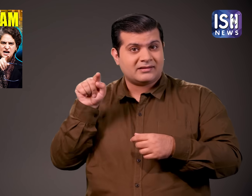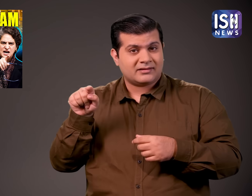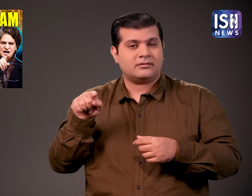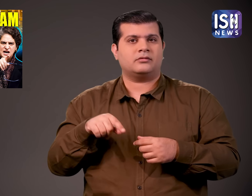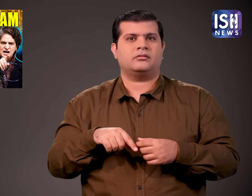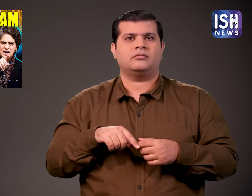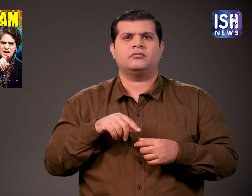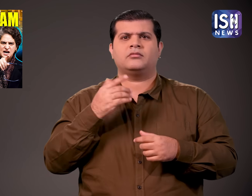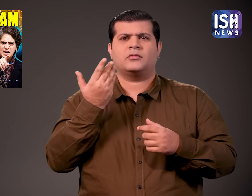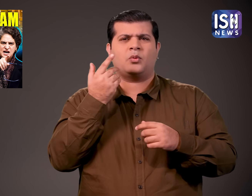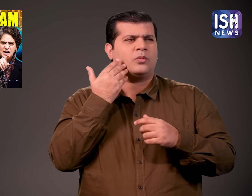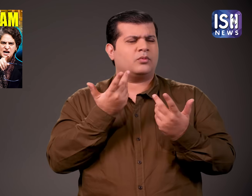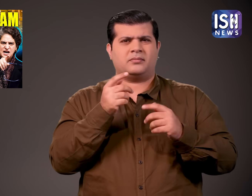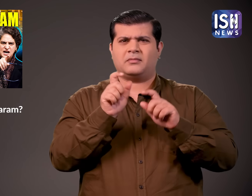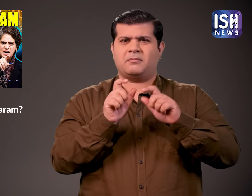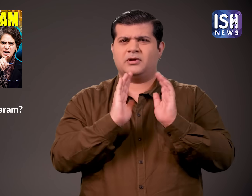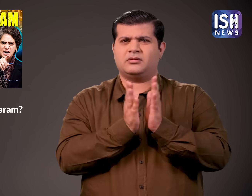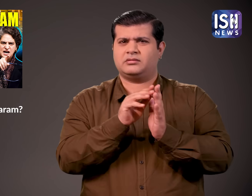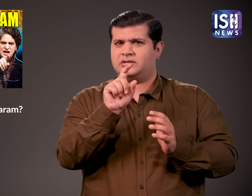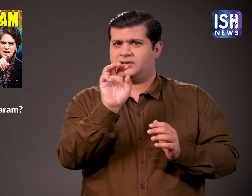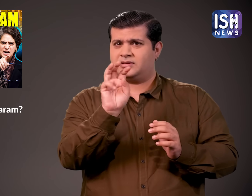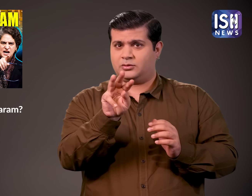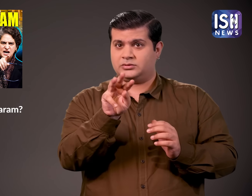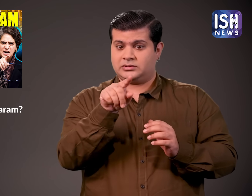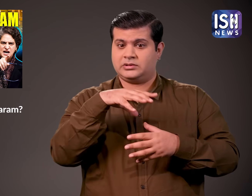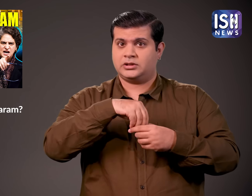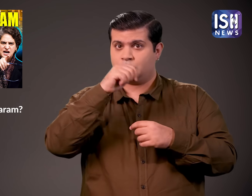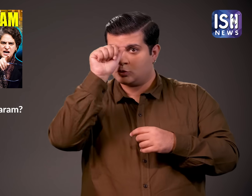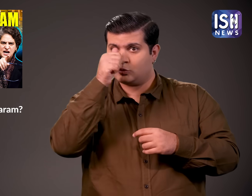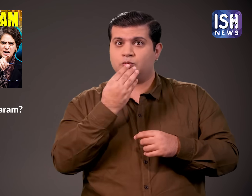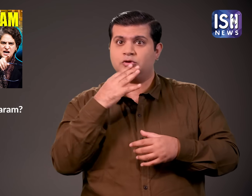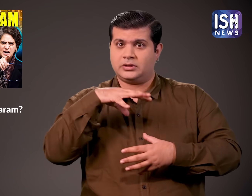over 10,000 Hindus and Muslims